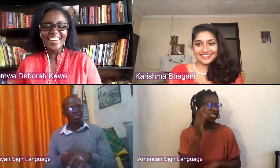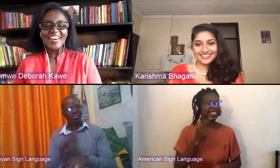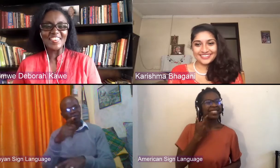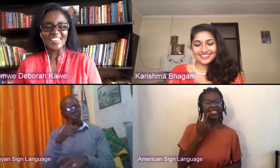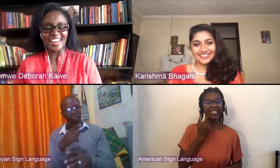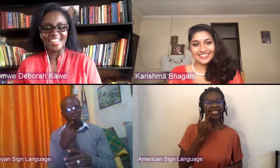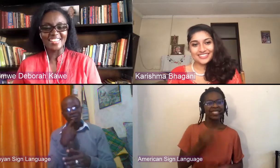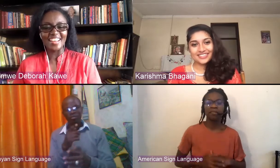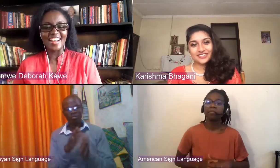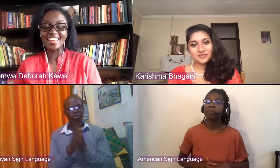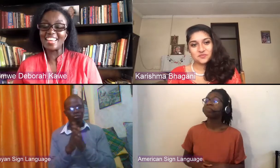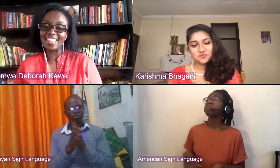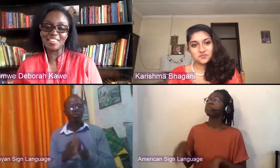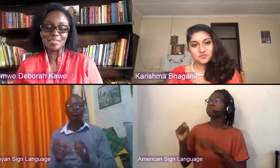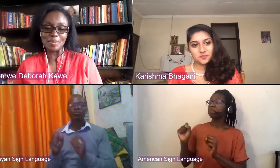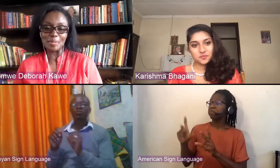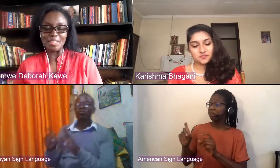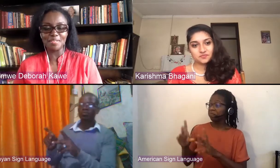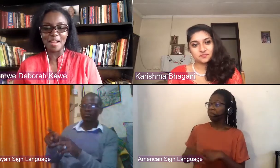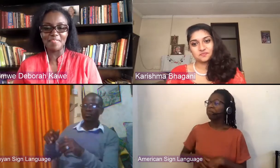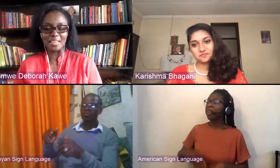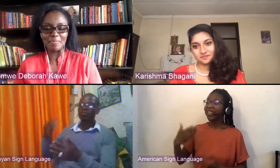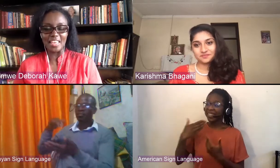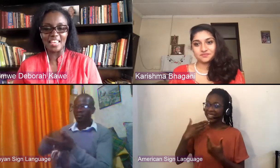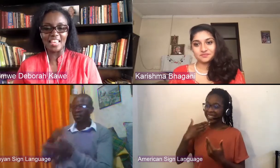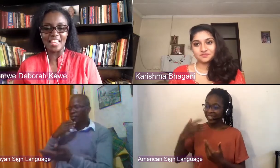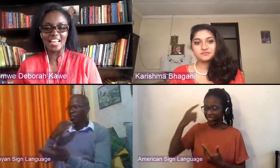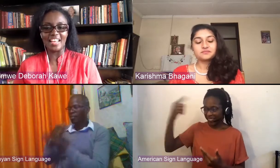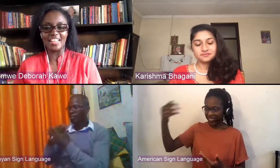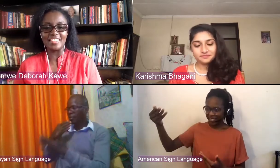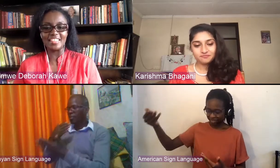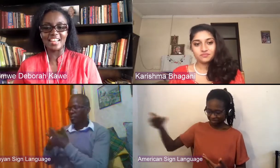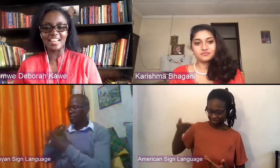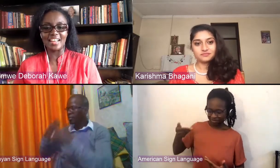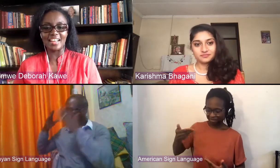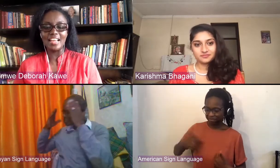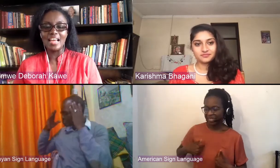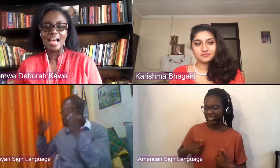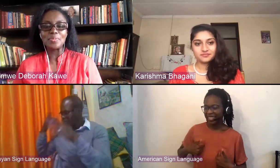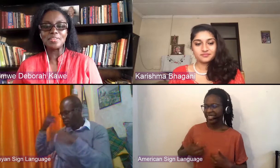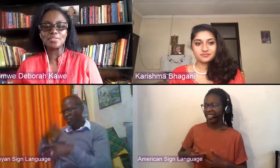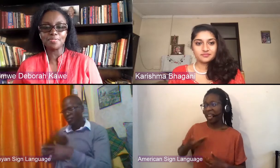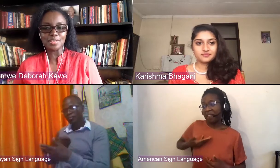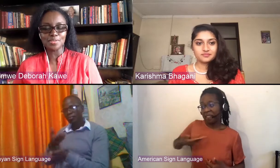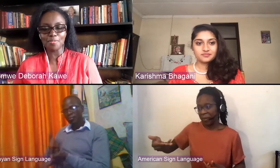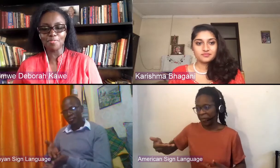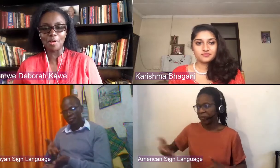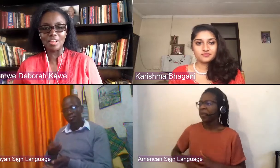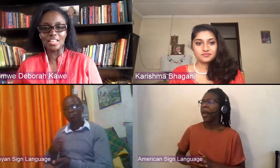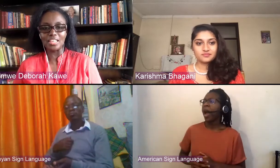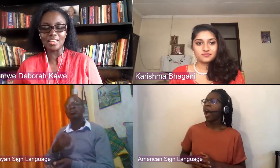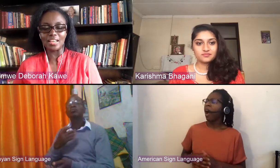All right, again, thank you so much for having me. And I want to, first of all,